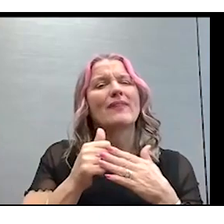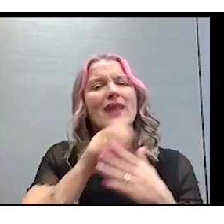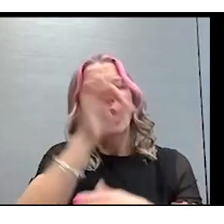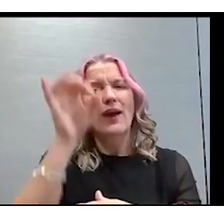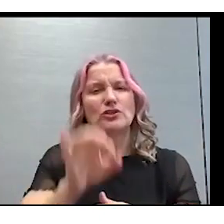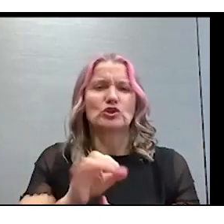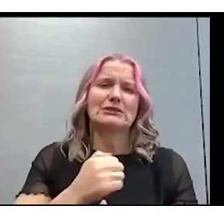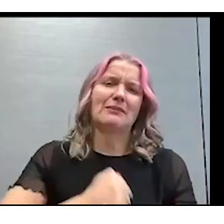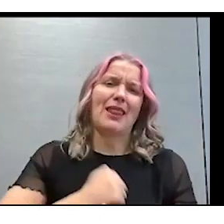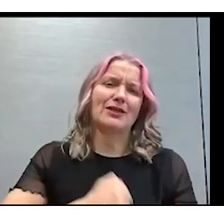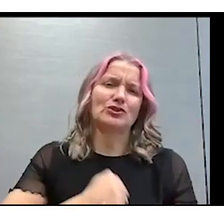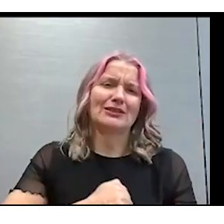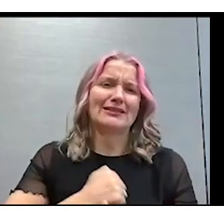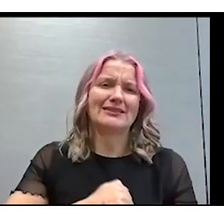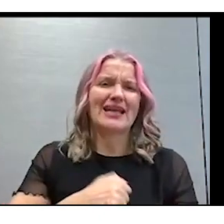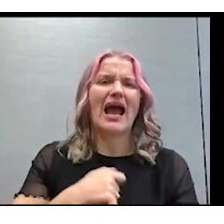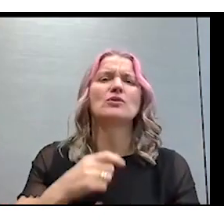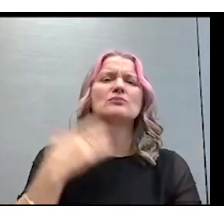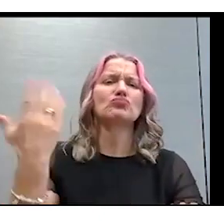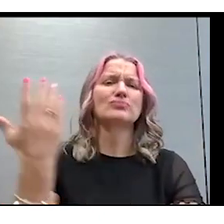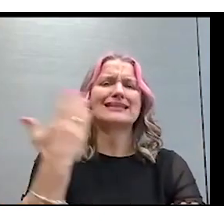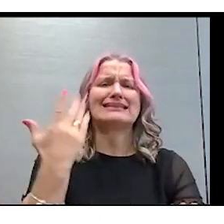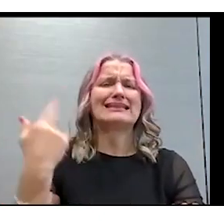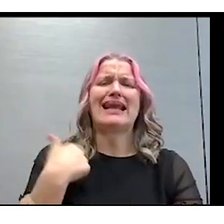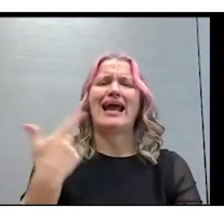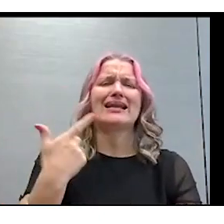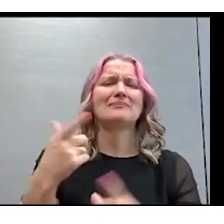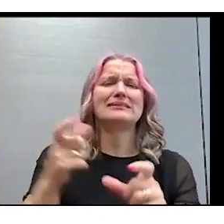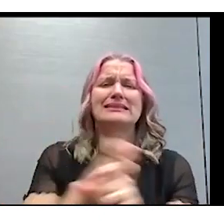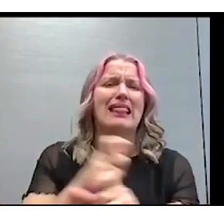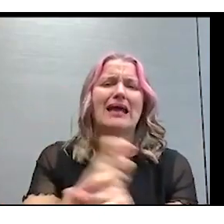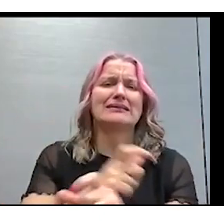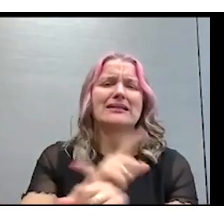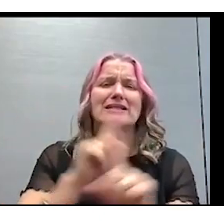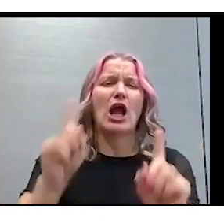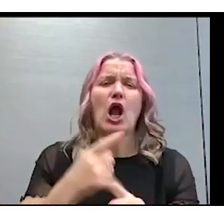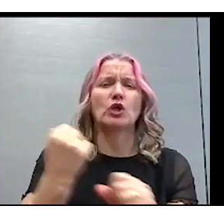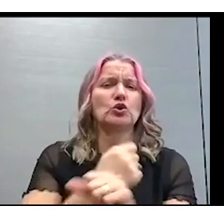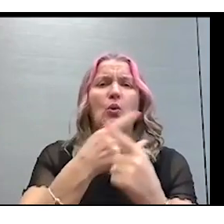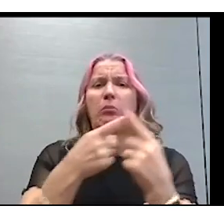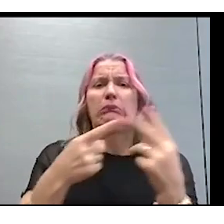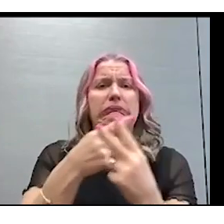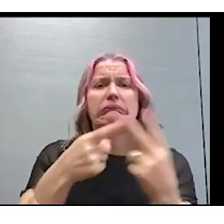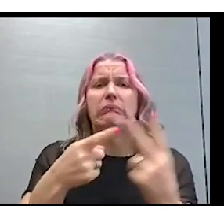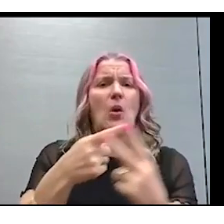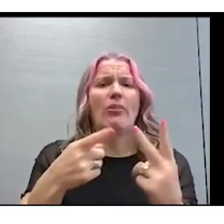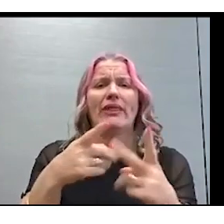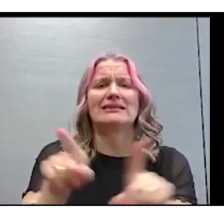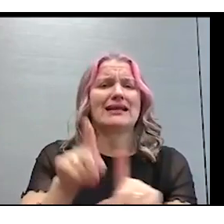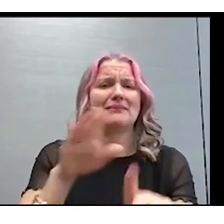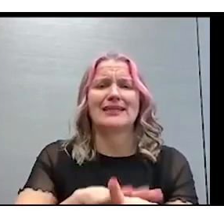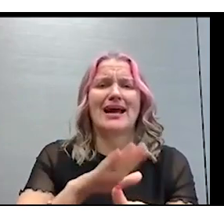Apology folks, because I was presenting and I'm dyslexic. Multitasking is not a thing for me. [PERSON OFF CAMERA]: All right, I